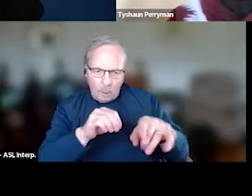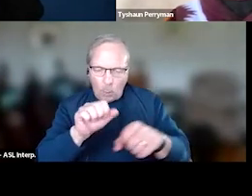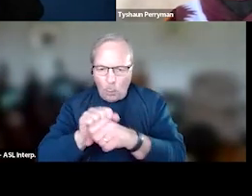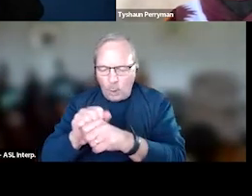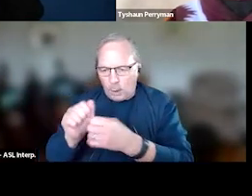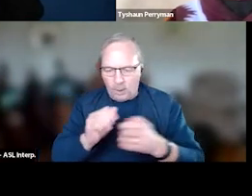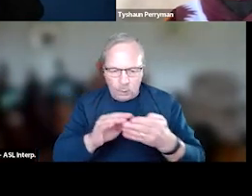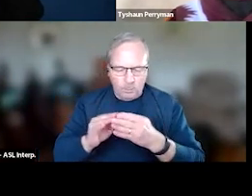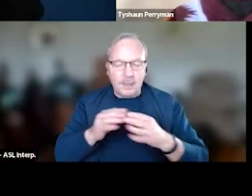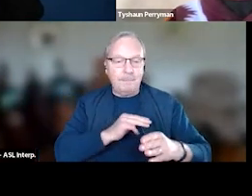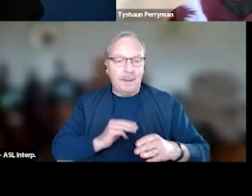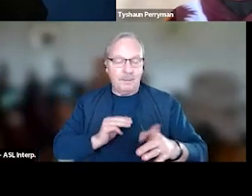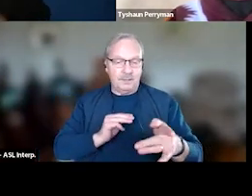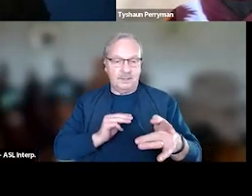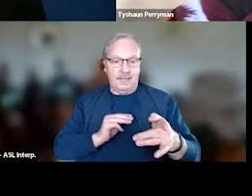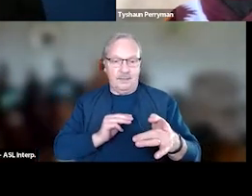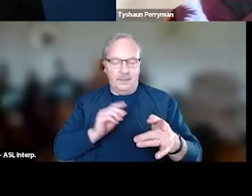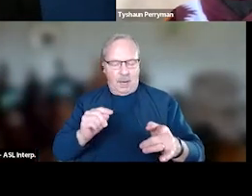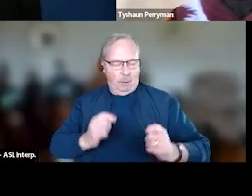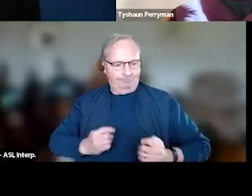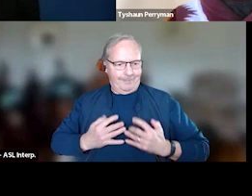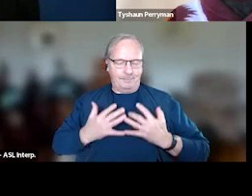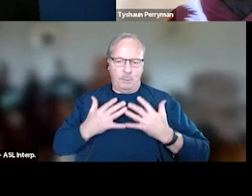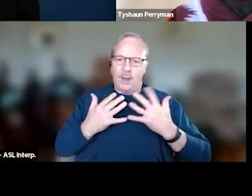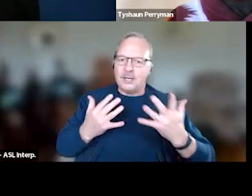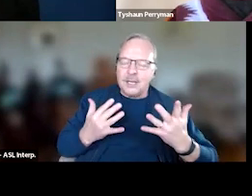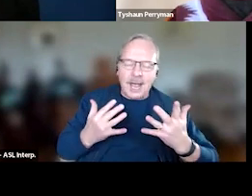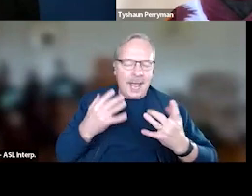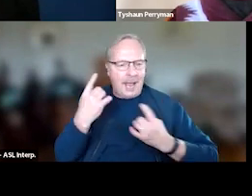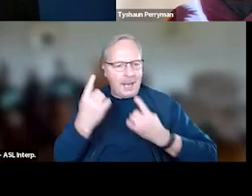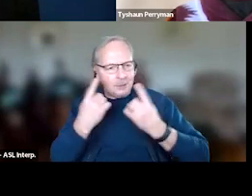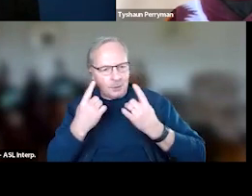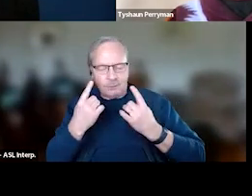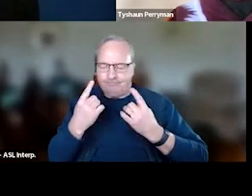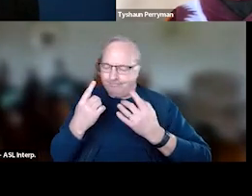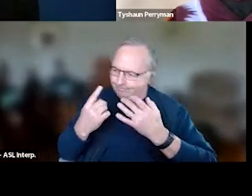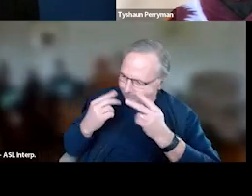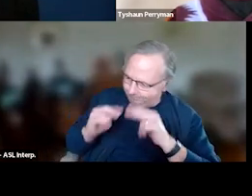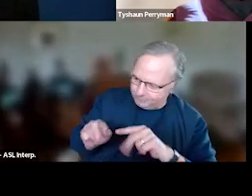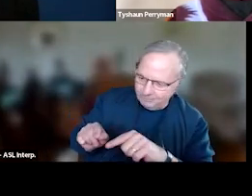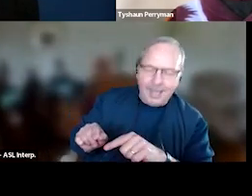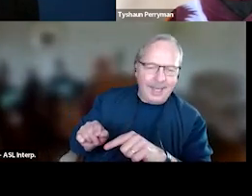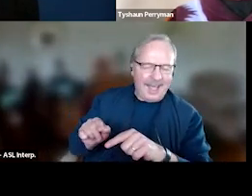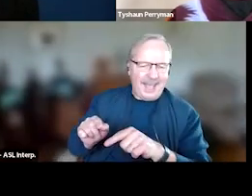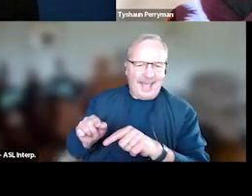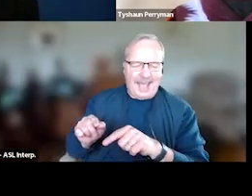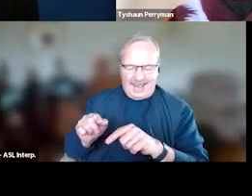to ensure that their aspirations and concerns are considered at every stage of planning in decision making,